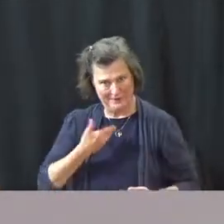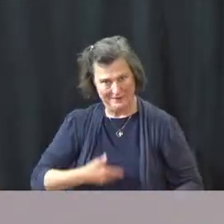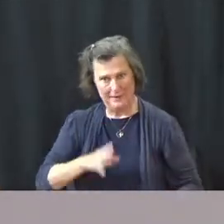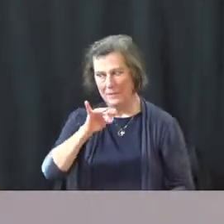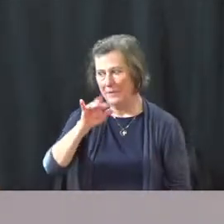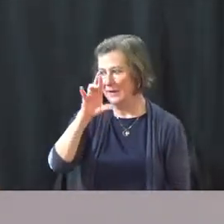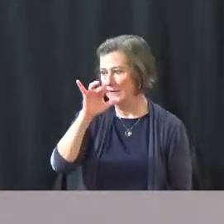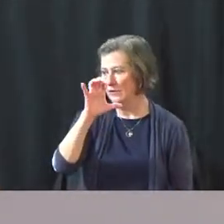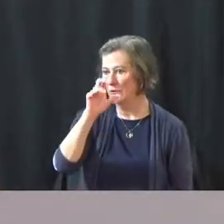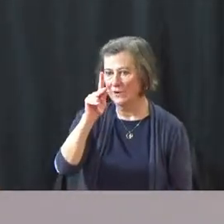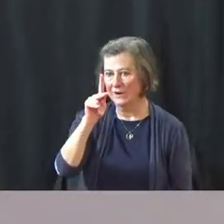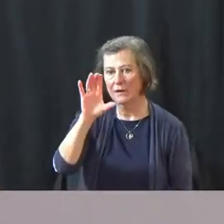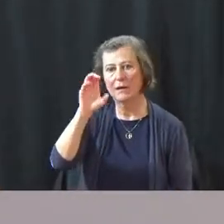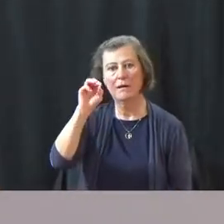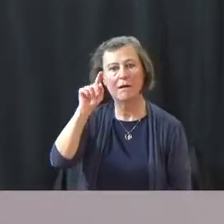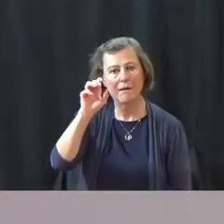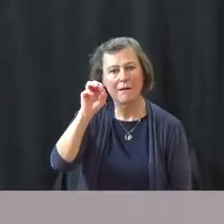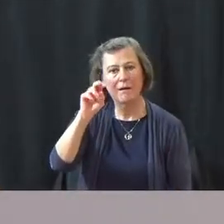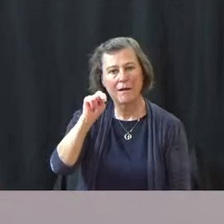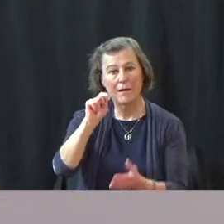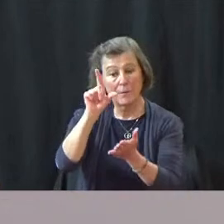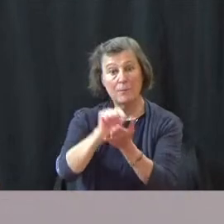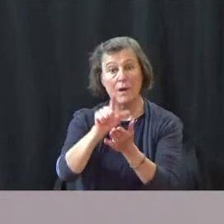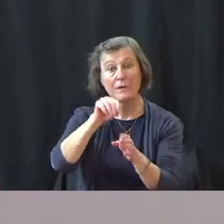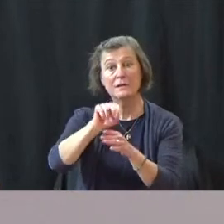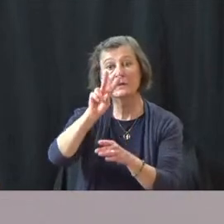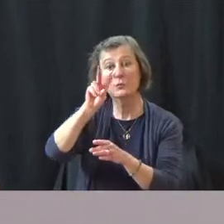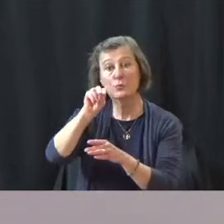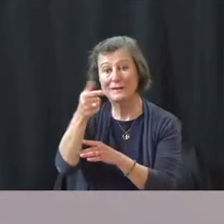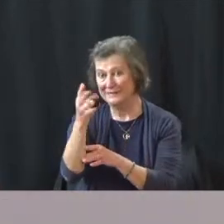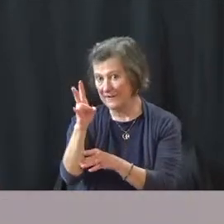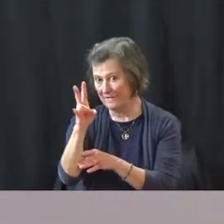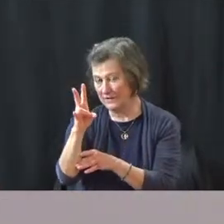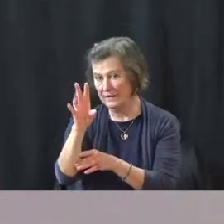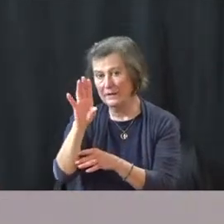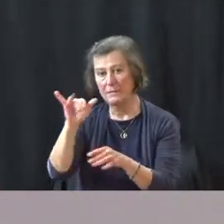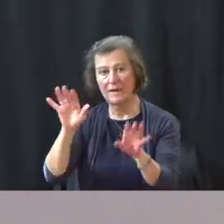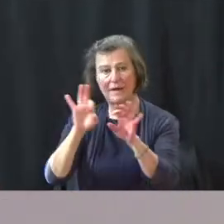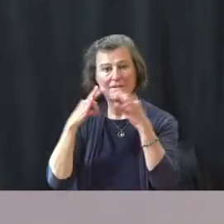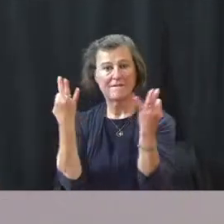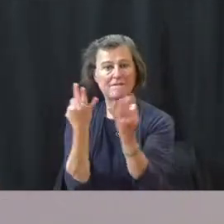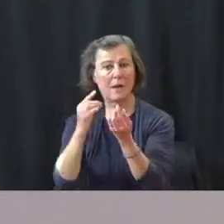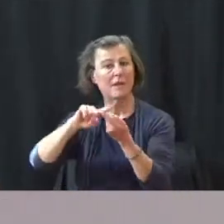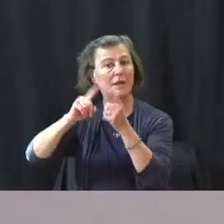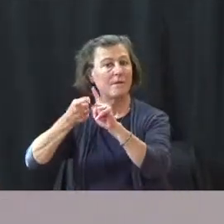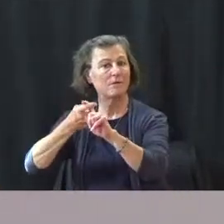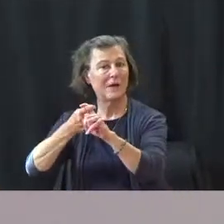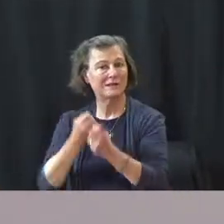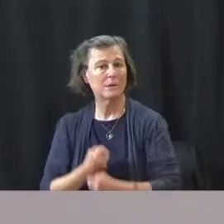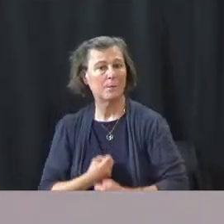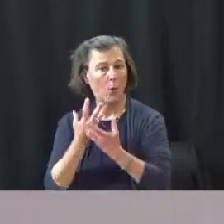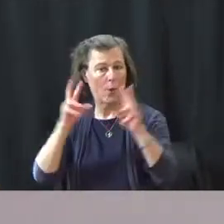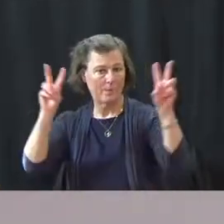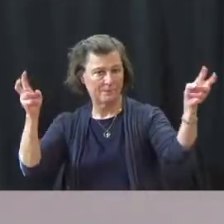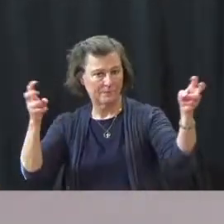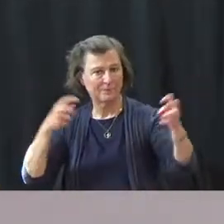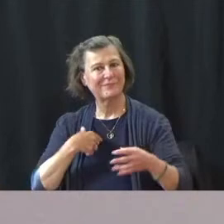Cotton was published in 2017 by family friends poems and I’d like to share it with you